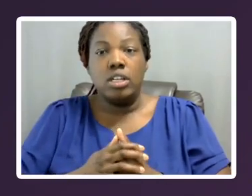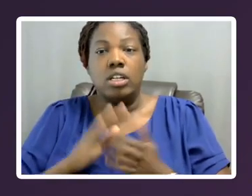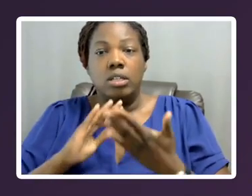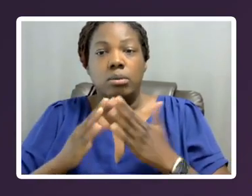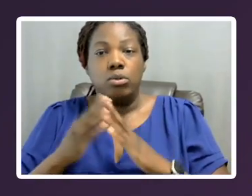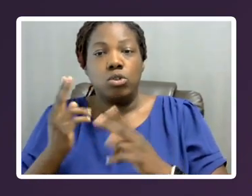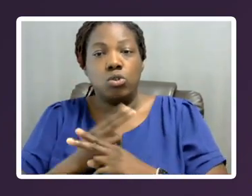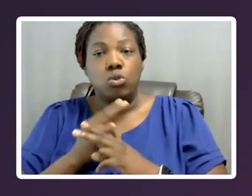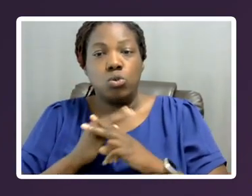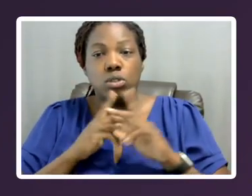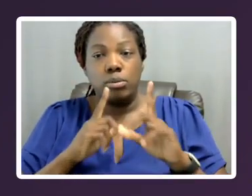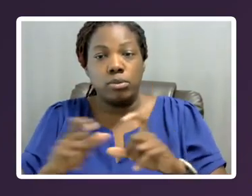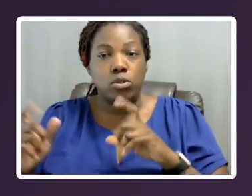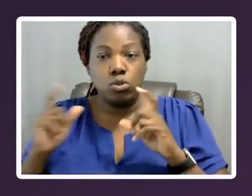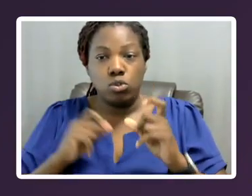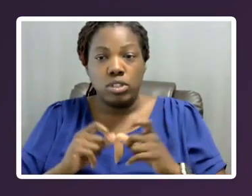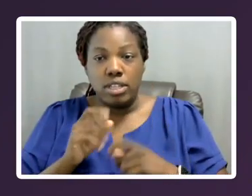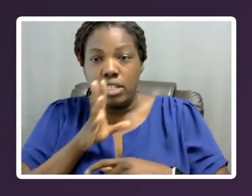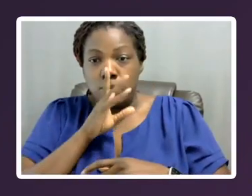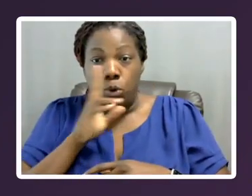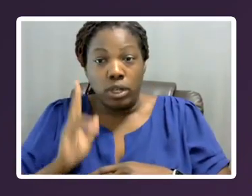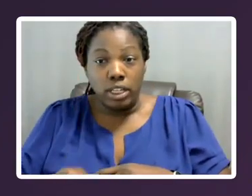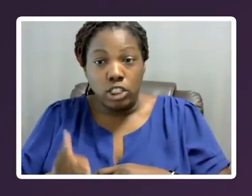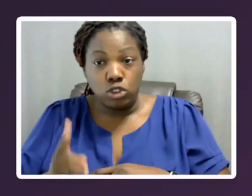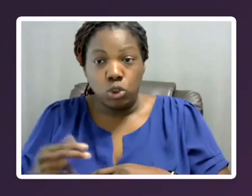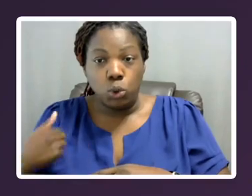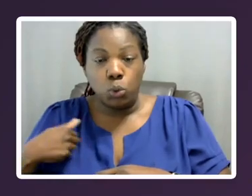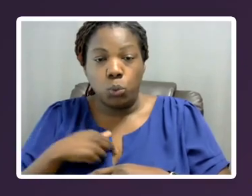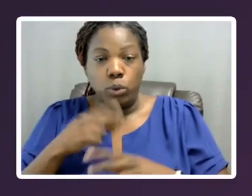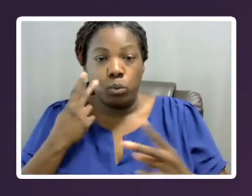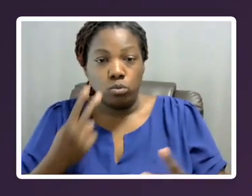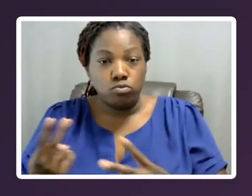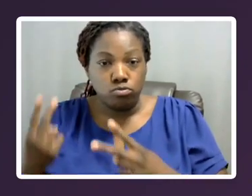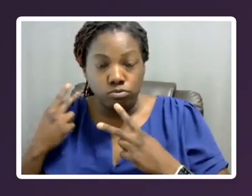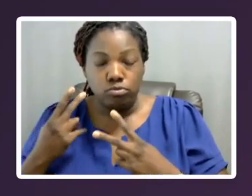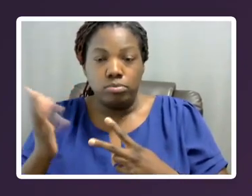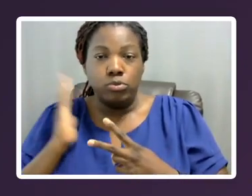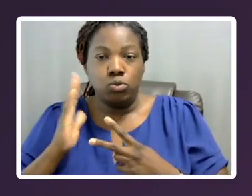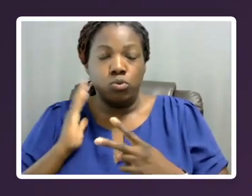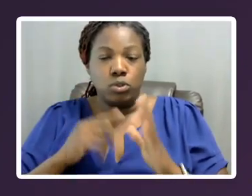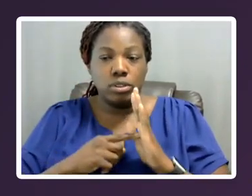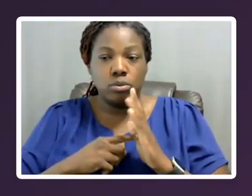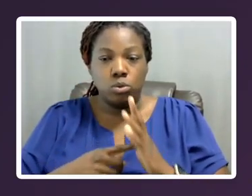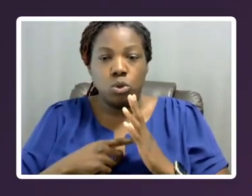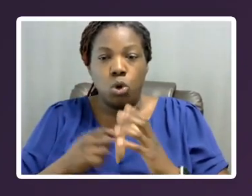histories. We will reflect on past examples, with ready-to-use mini lessons and see examples